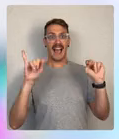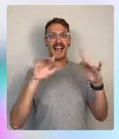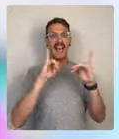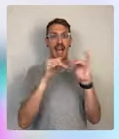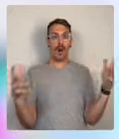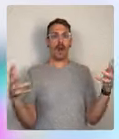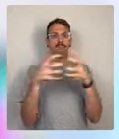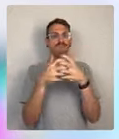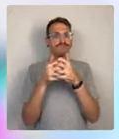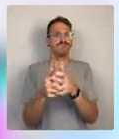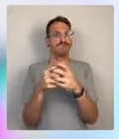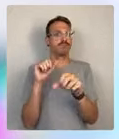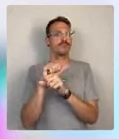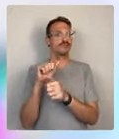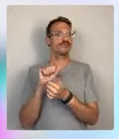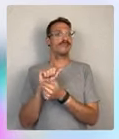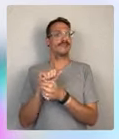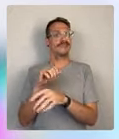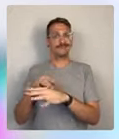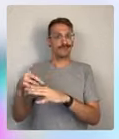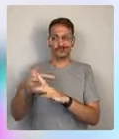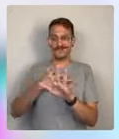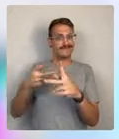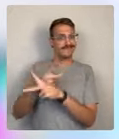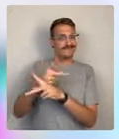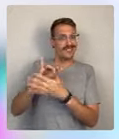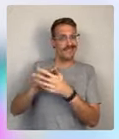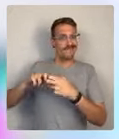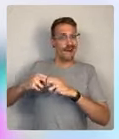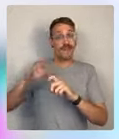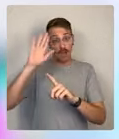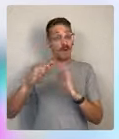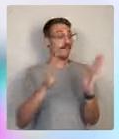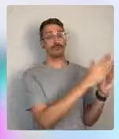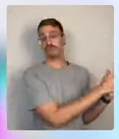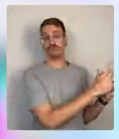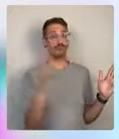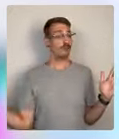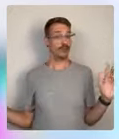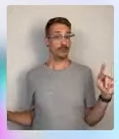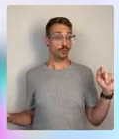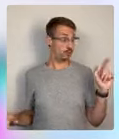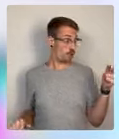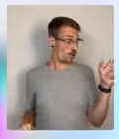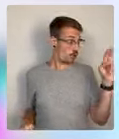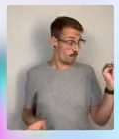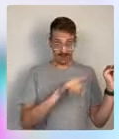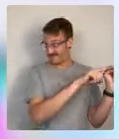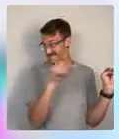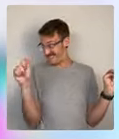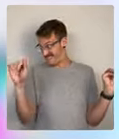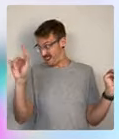to fix this problem? I know we have a range of tooling here between the three of you, from humans to AI,